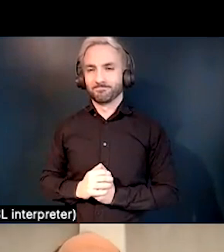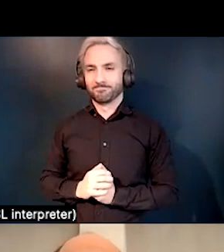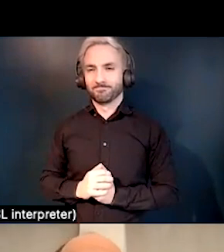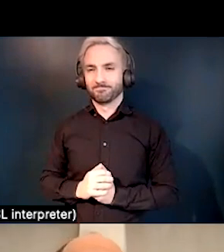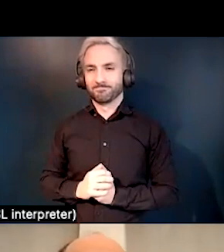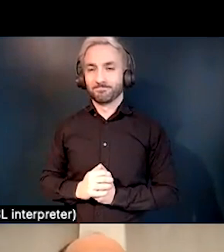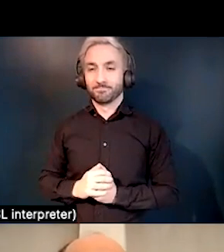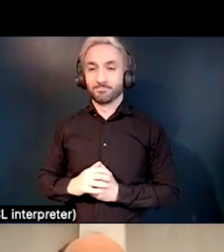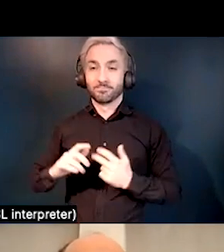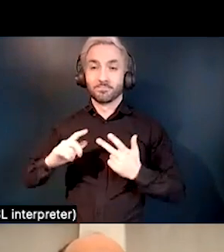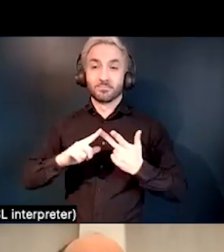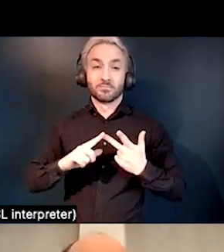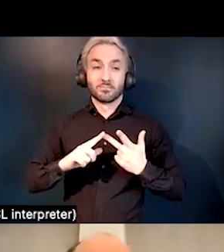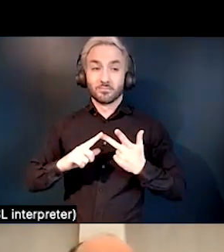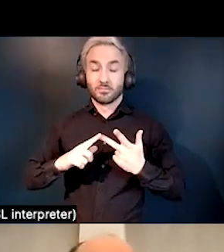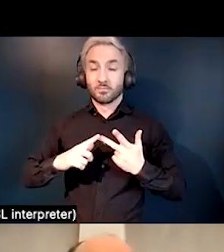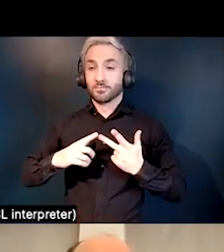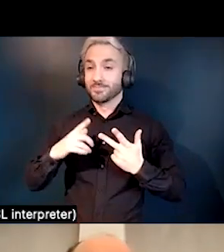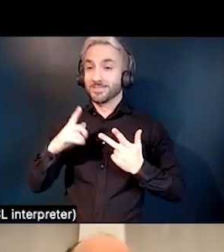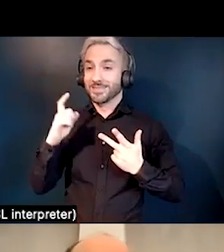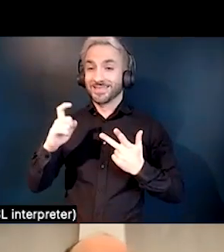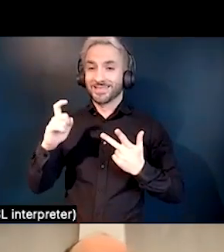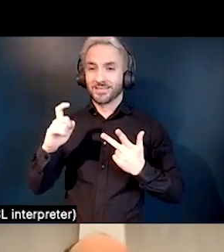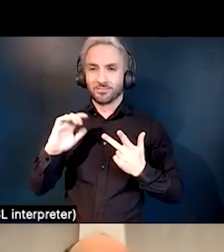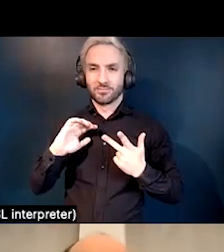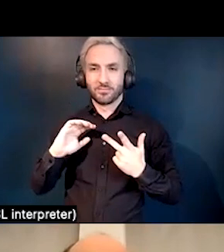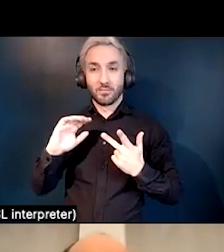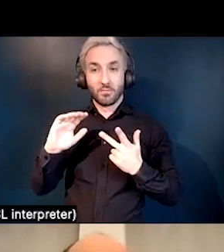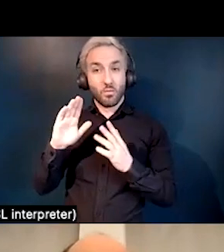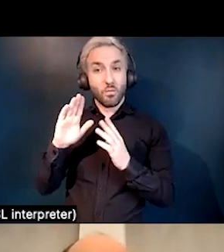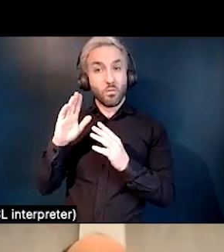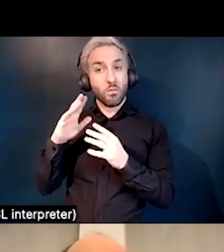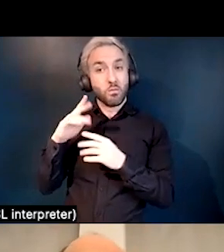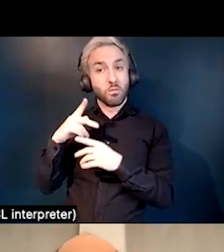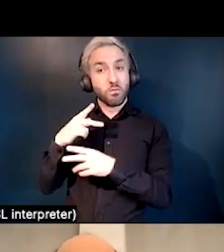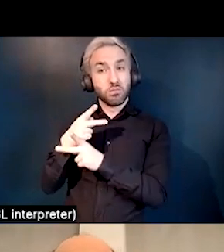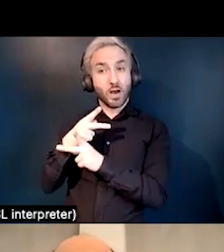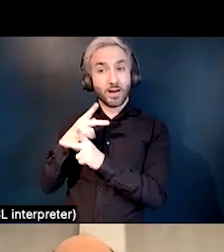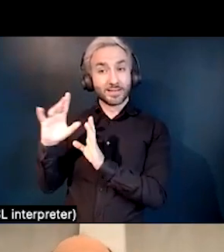smarter about placing bets. So product selection and product development is going to demand an